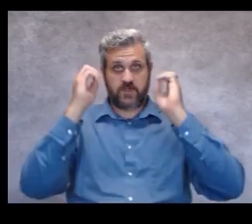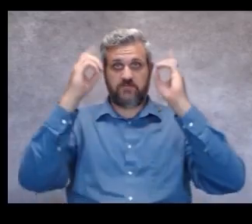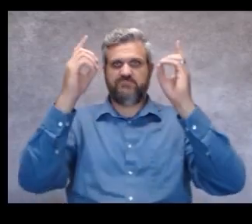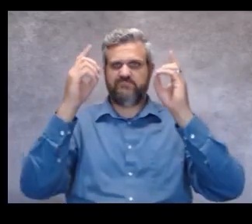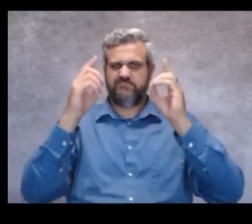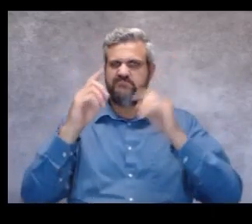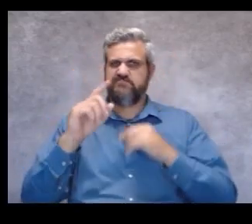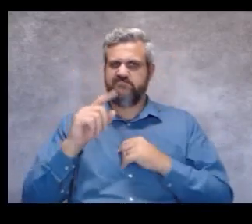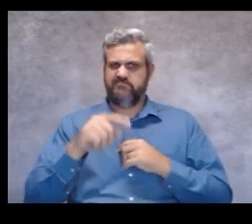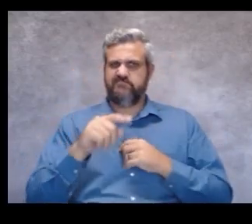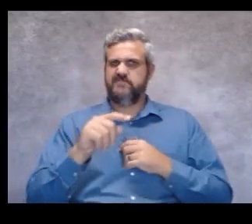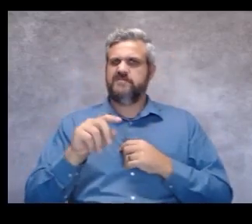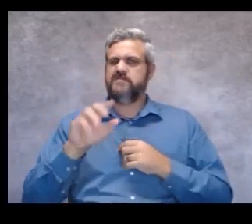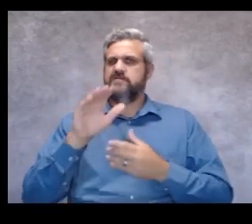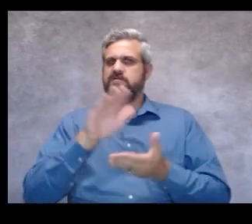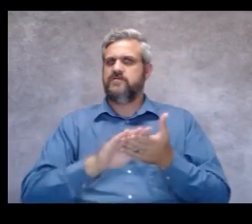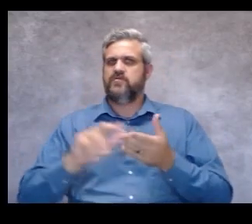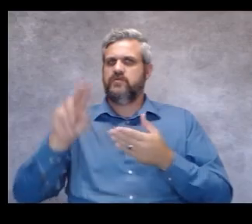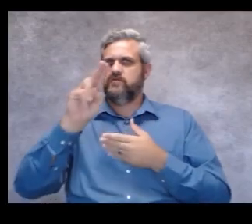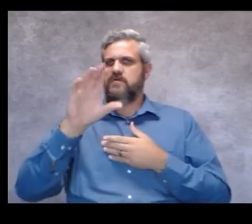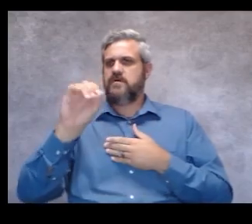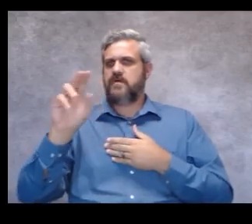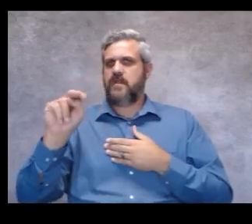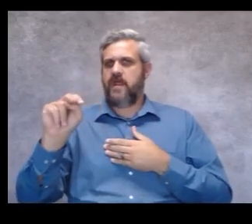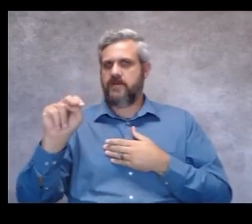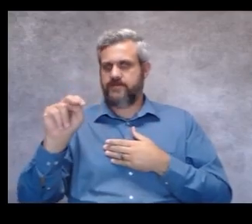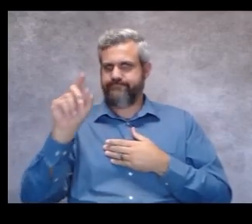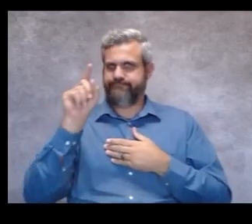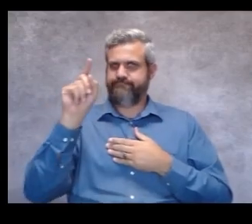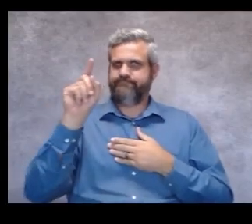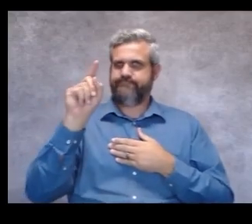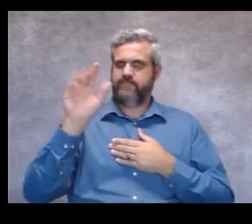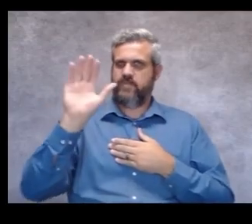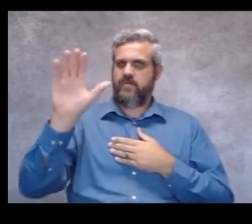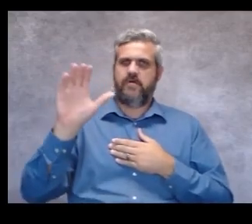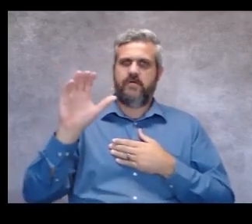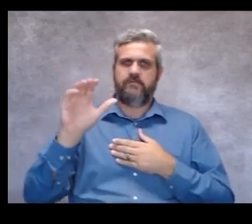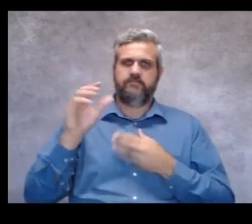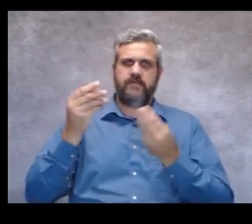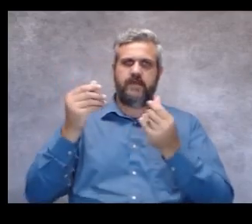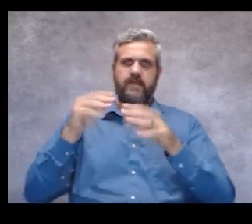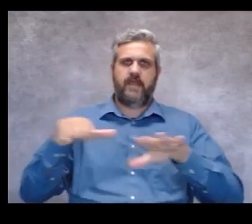This is located on the University of Connecticut's um campus